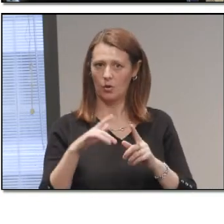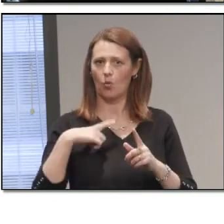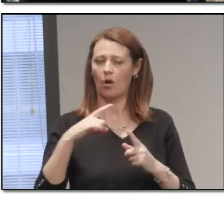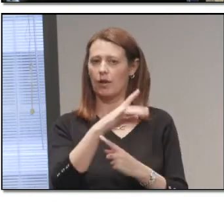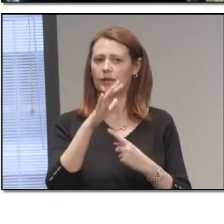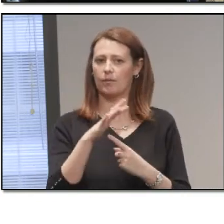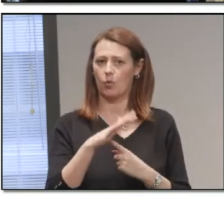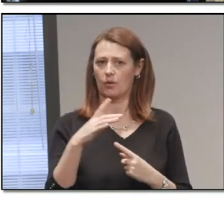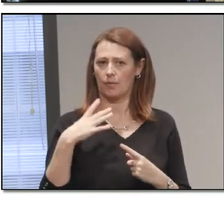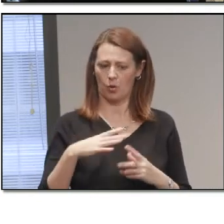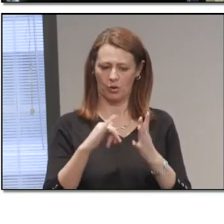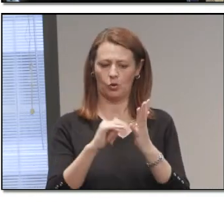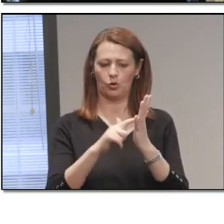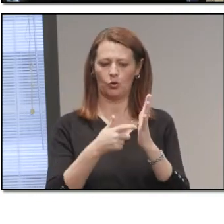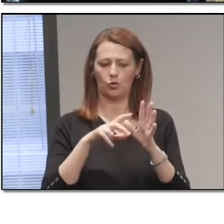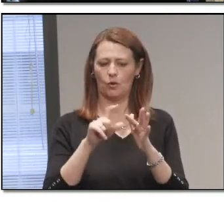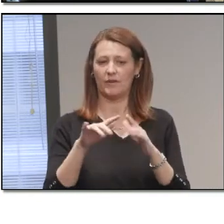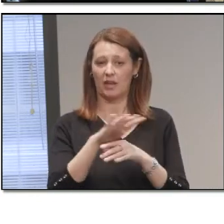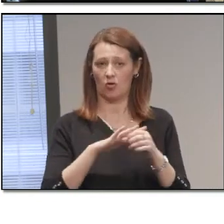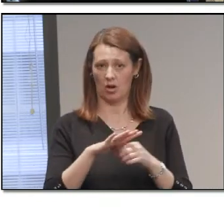is because kids often spend time on the floor.